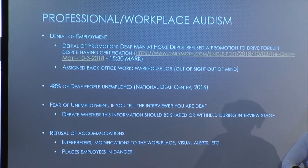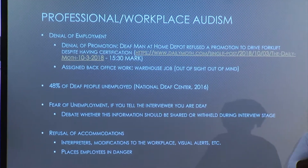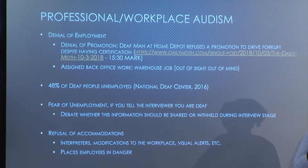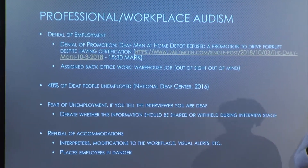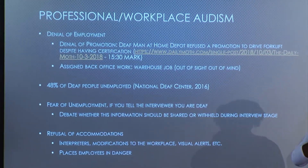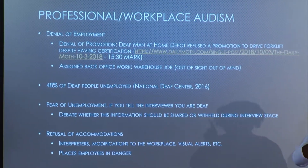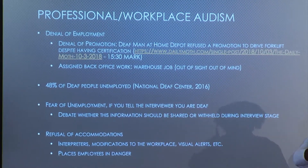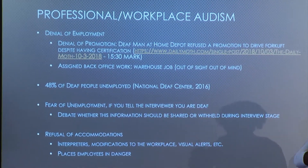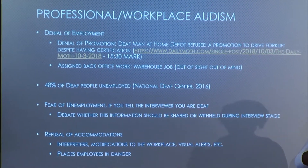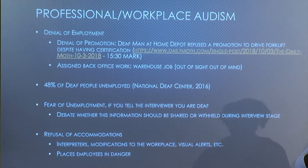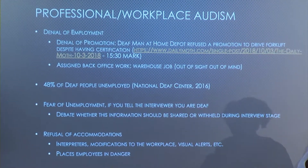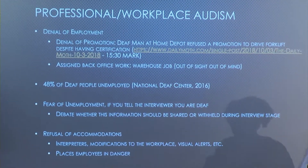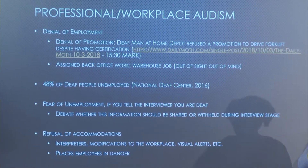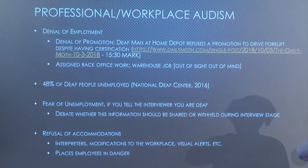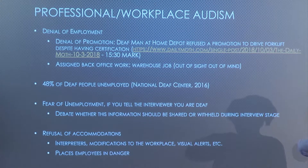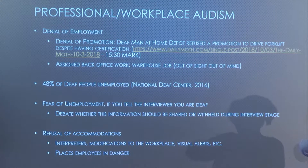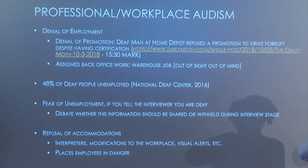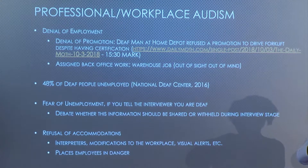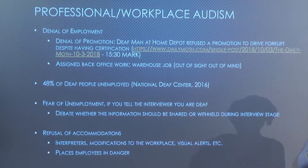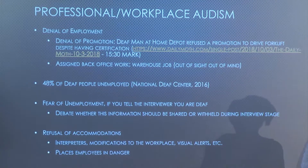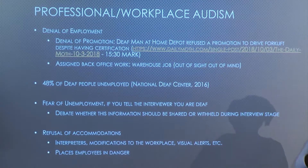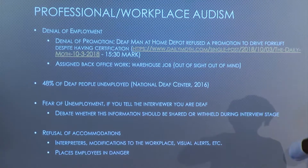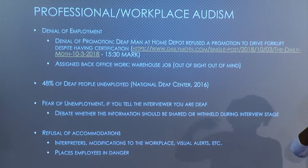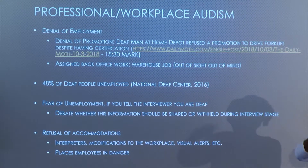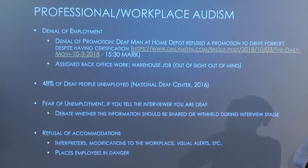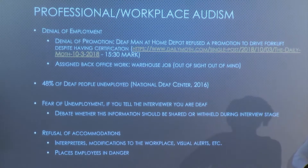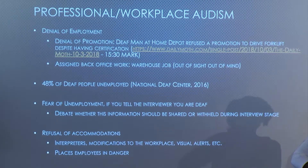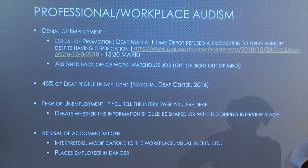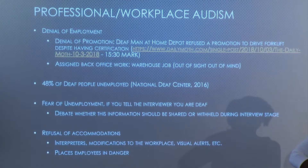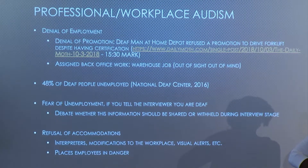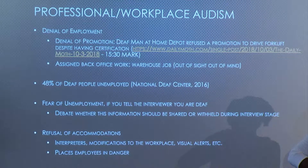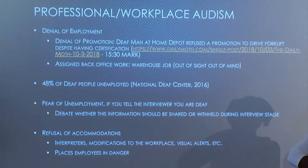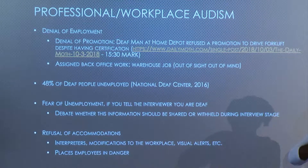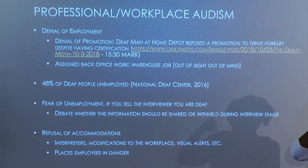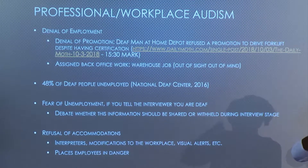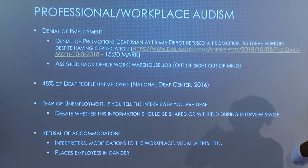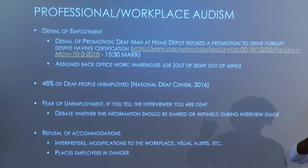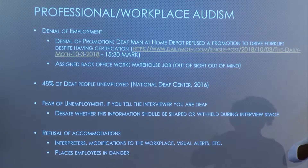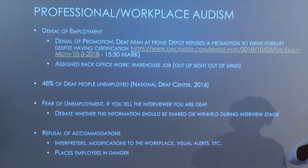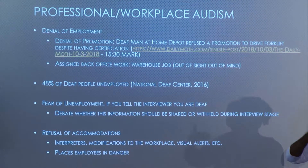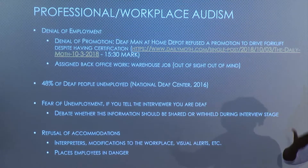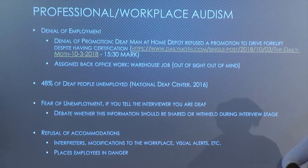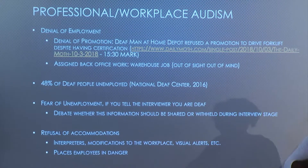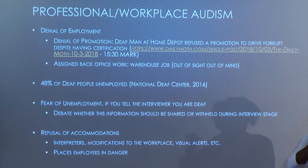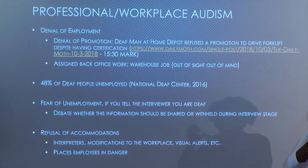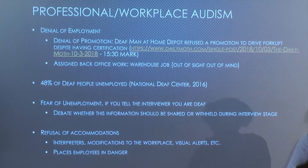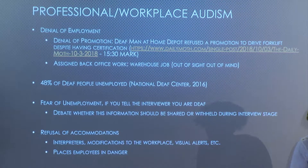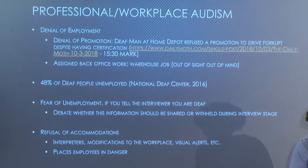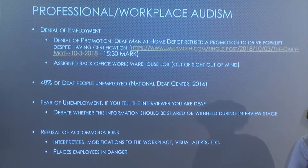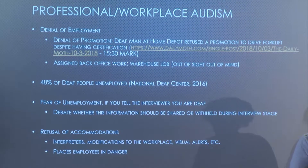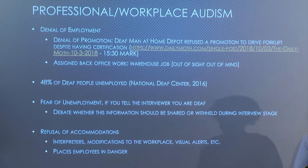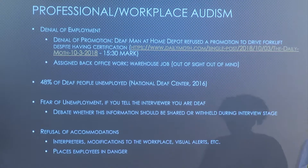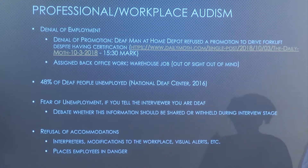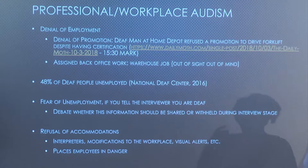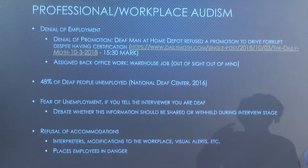Oftentimes, employers are afraid to hire deaf individuals, because it's going to cost them more to have deaf employees.